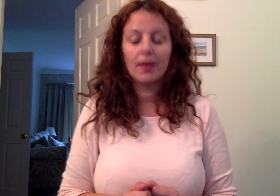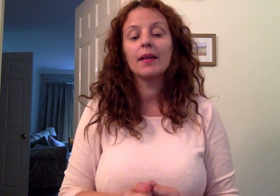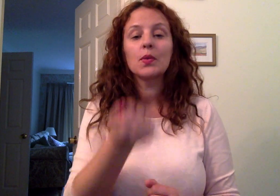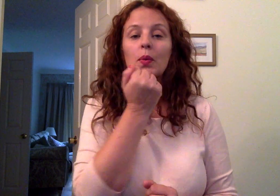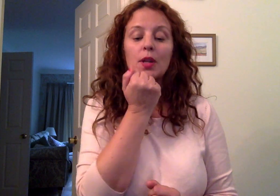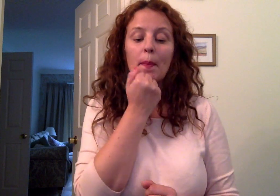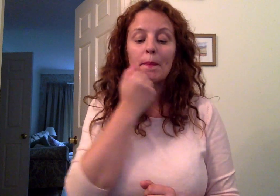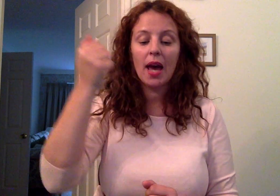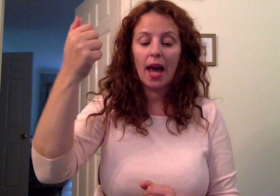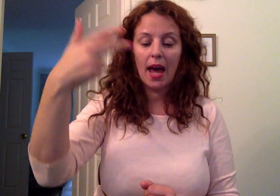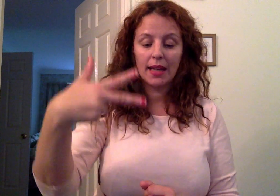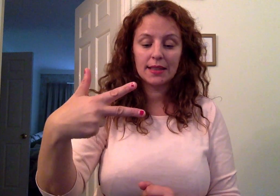Number 8